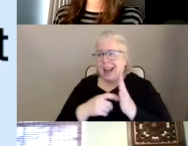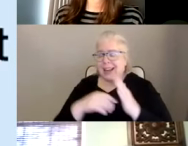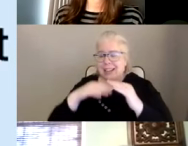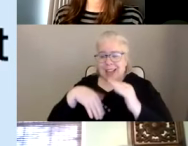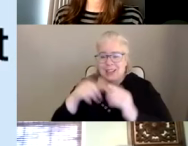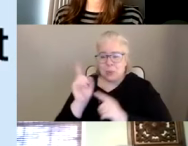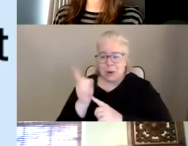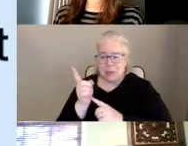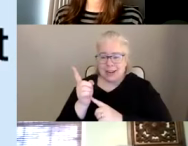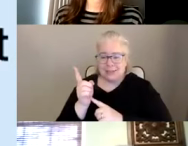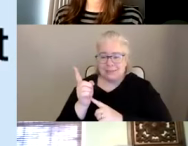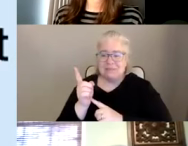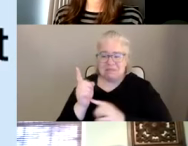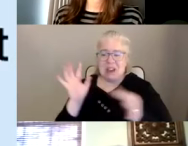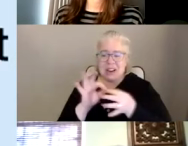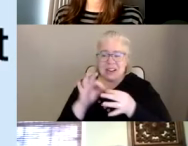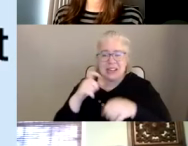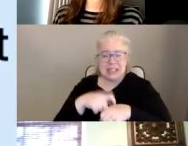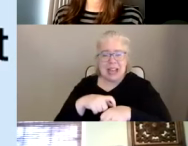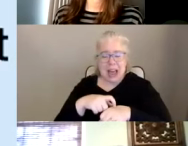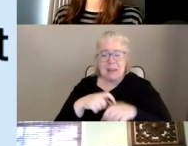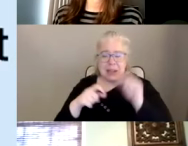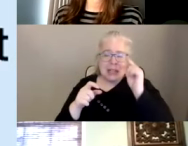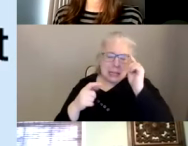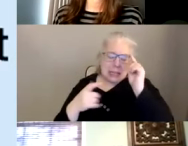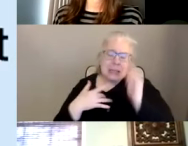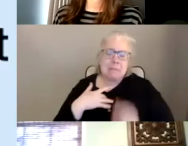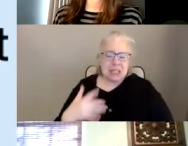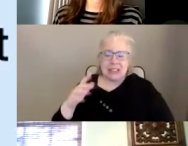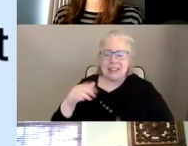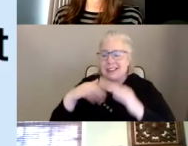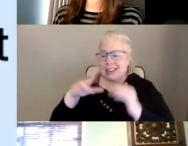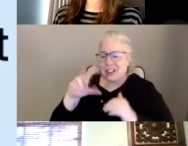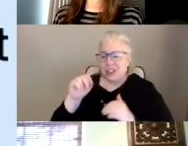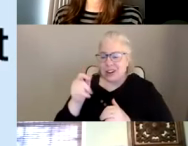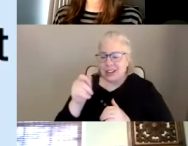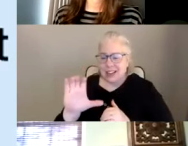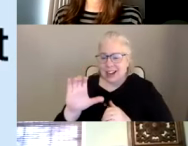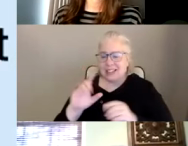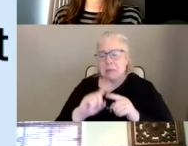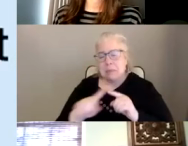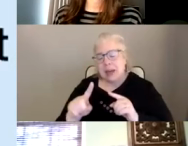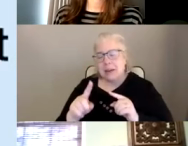Our connection time is usually less than 30 seconds but I like to give us a little bit of a buffer.